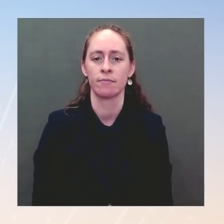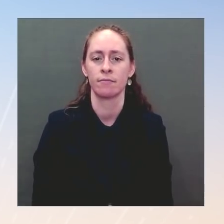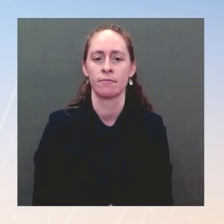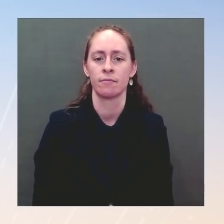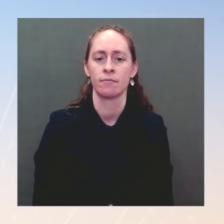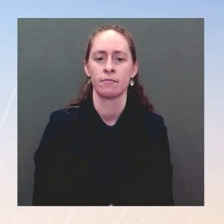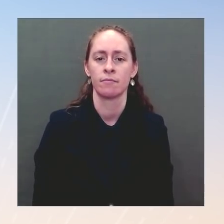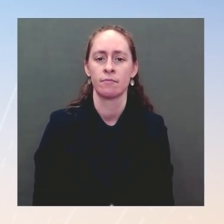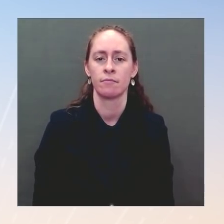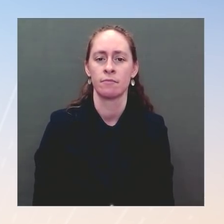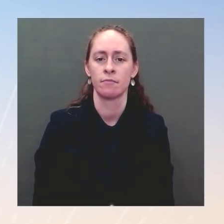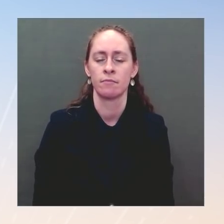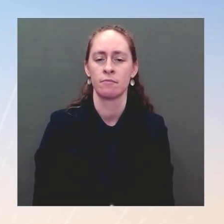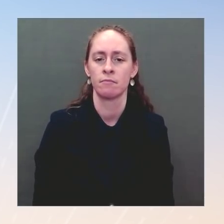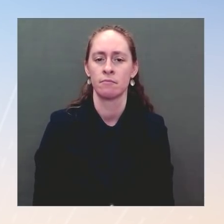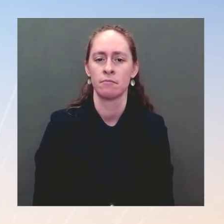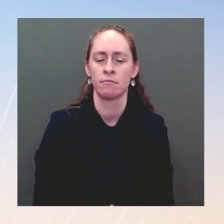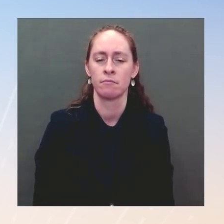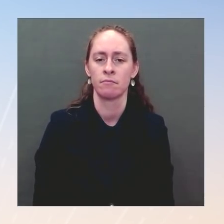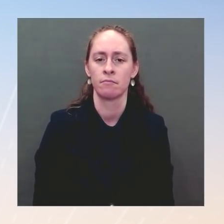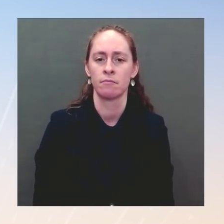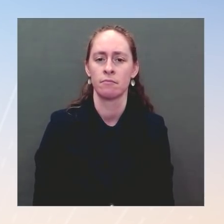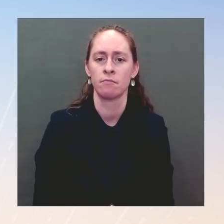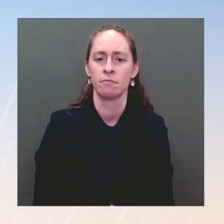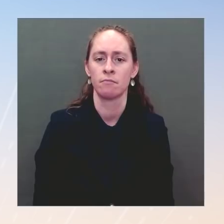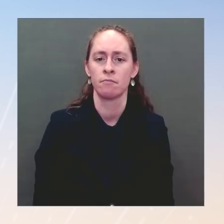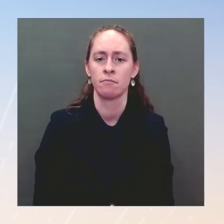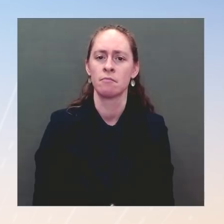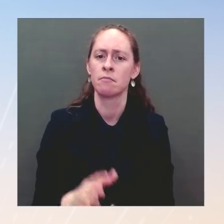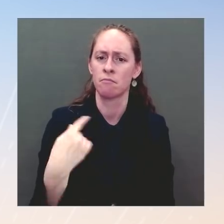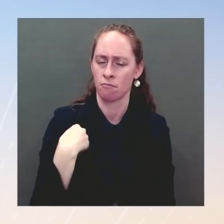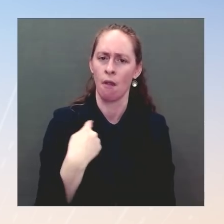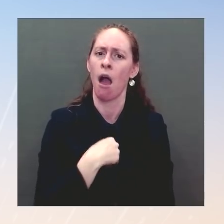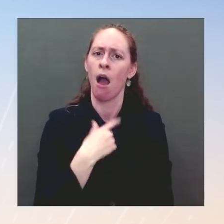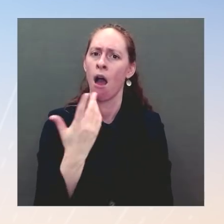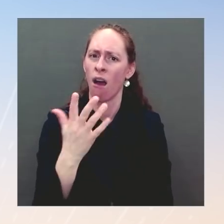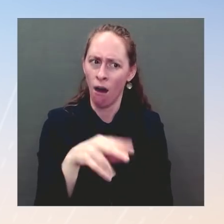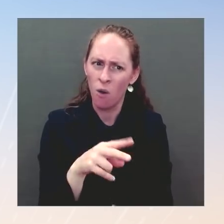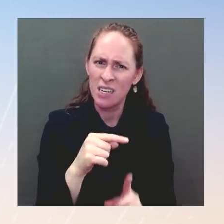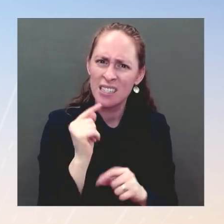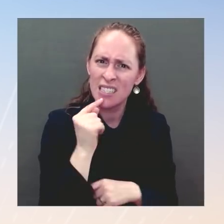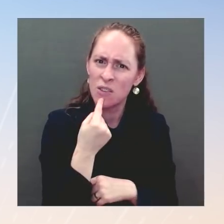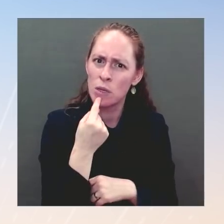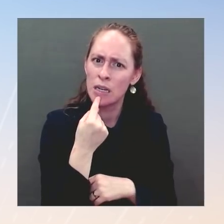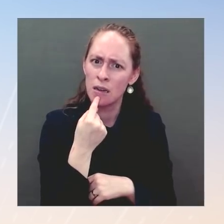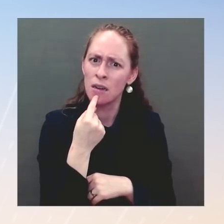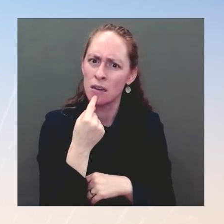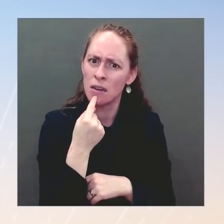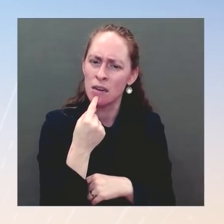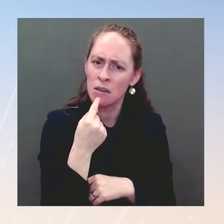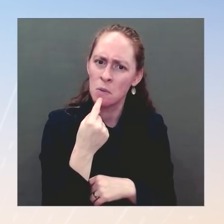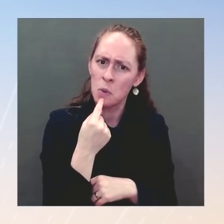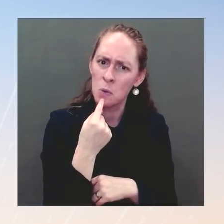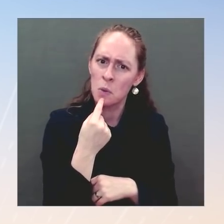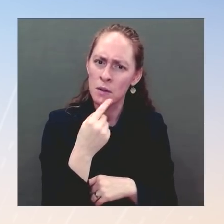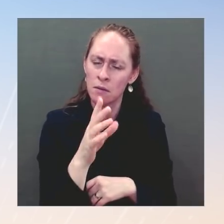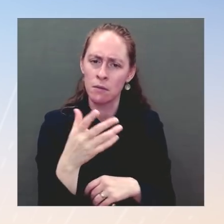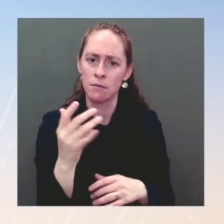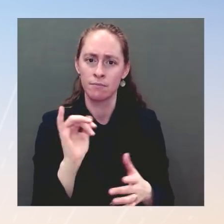Ms. Psaki: I would note -- let me finish. Factually, I think the price of a turkey just a couple of months ago was about $1 more, if we just look back at the facts